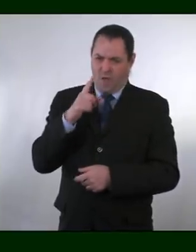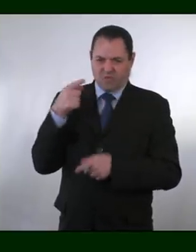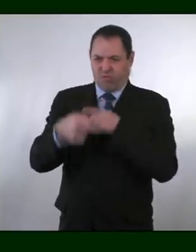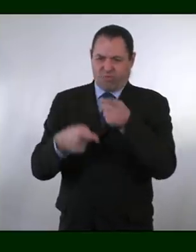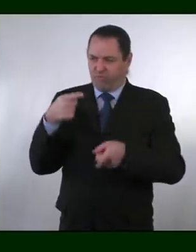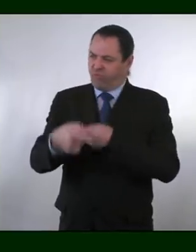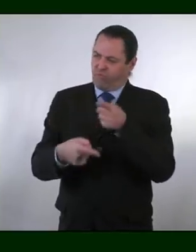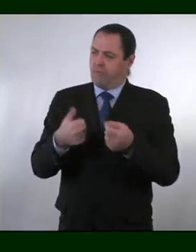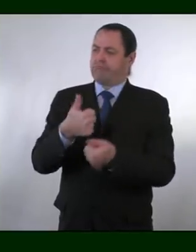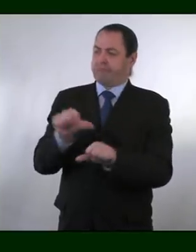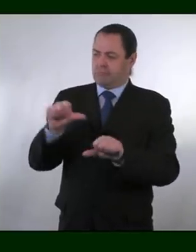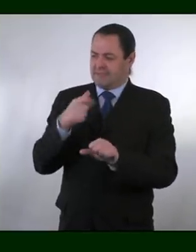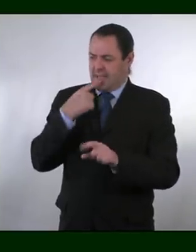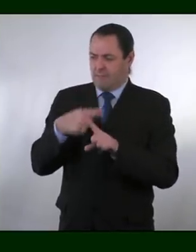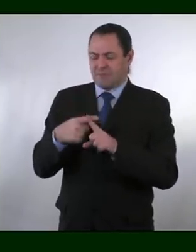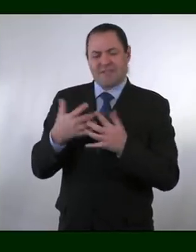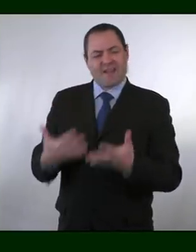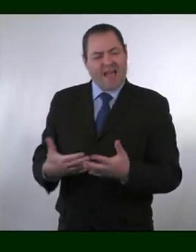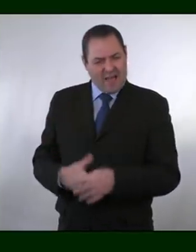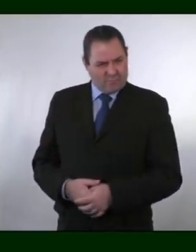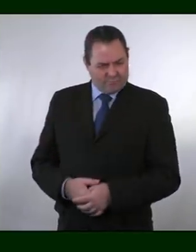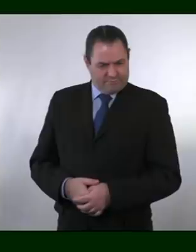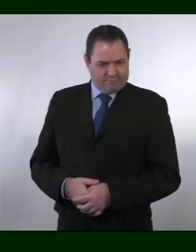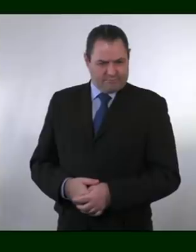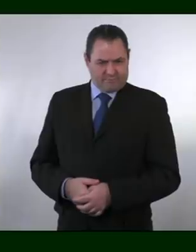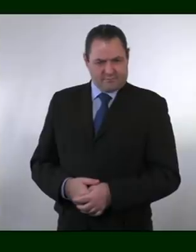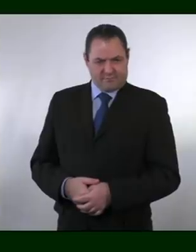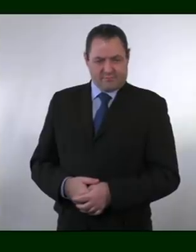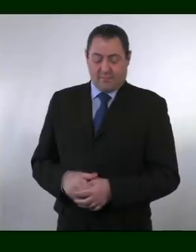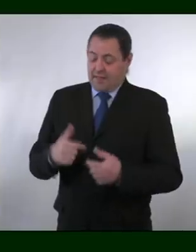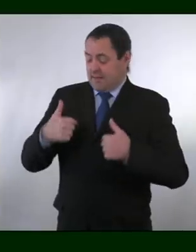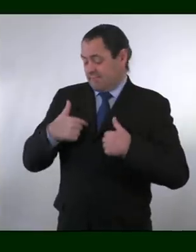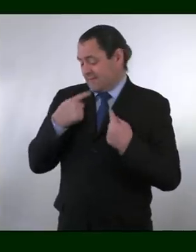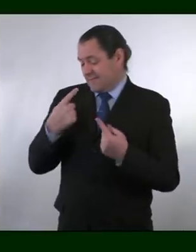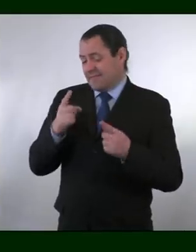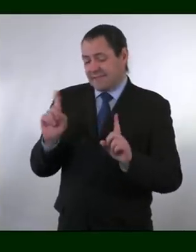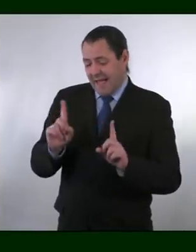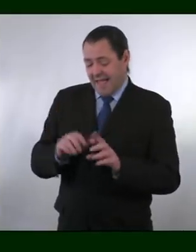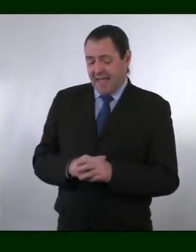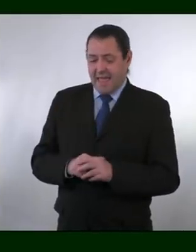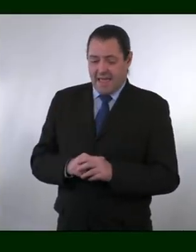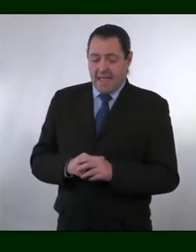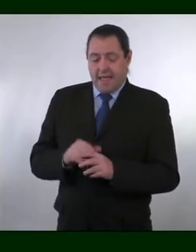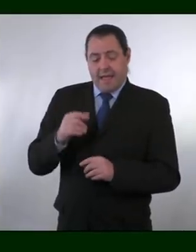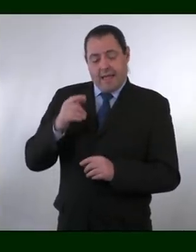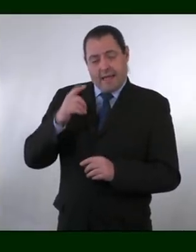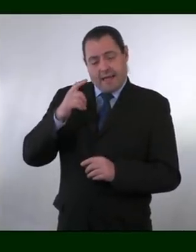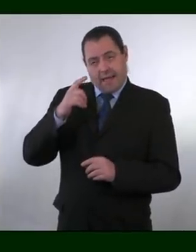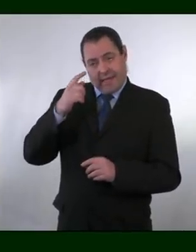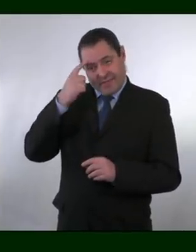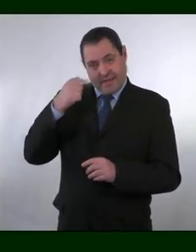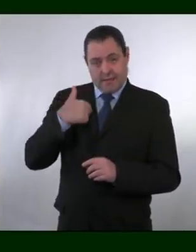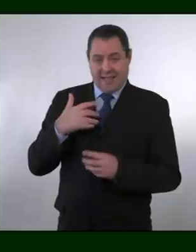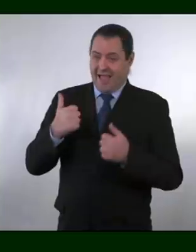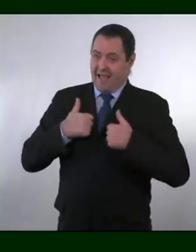from answering his questions in person. I believe that the package that we have in place to protect